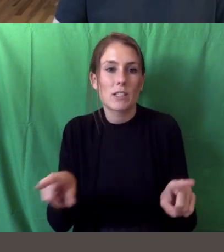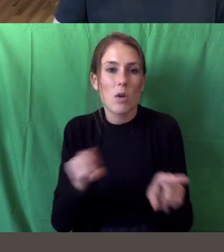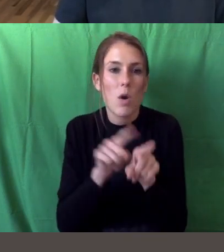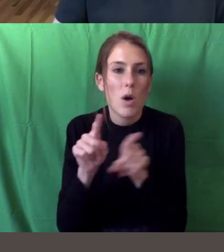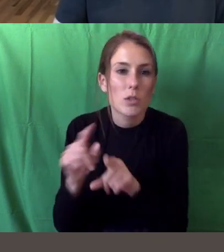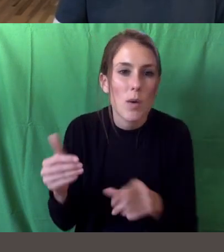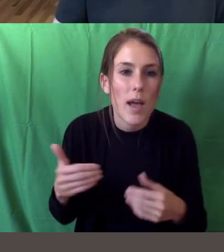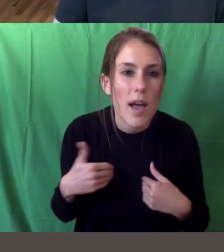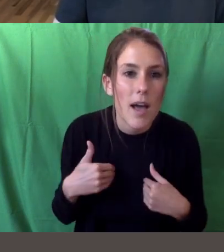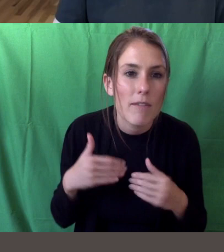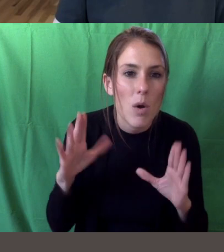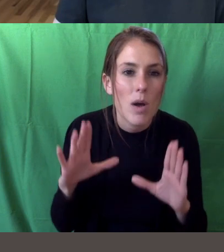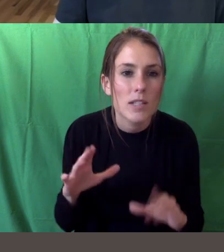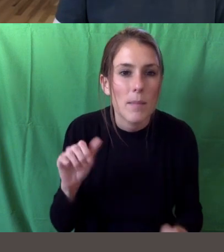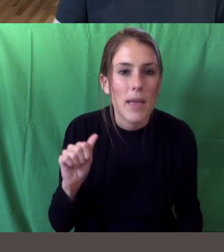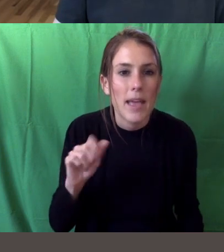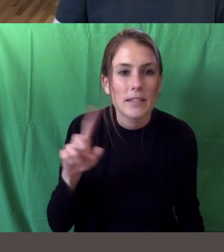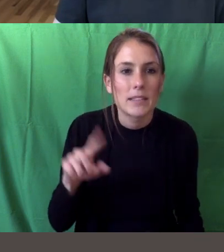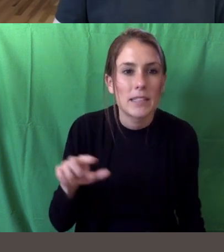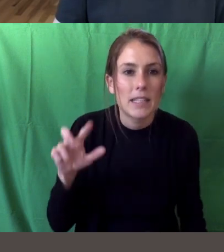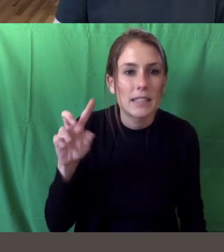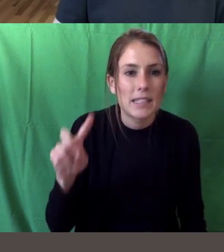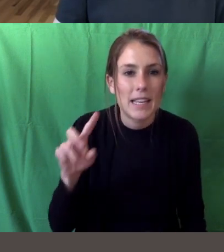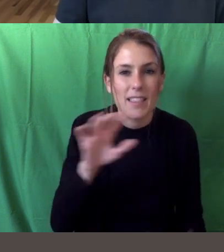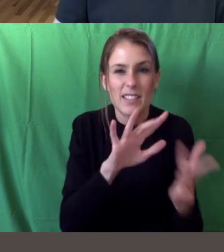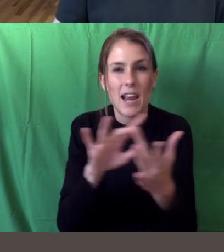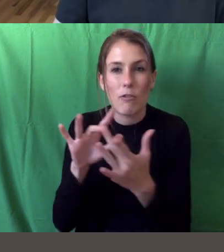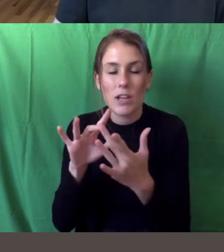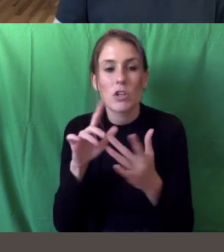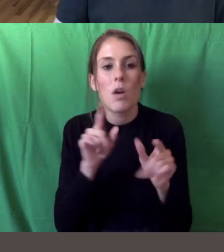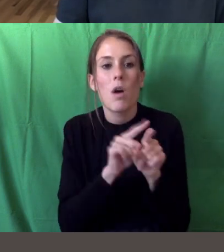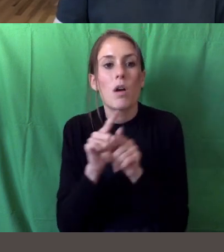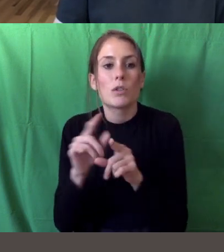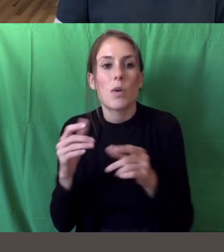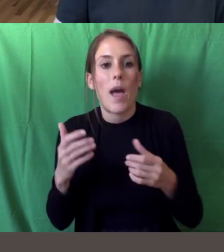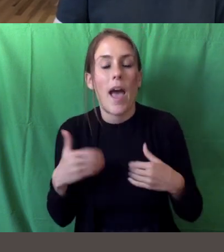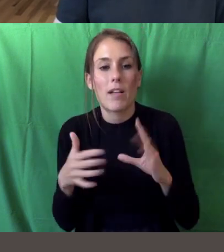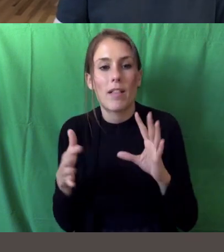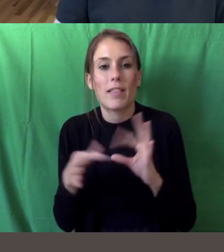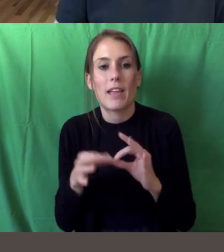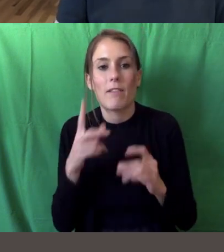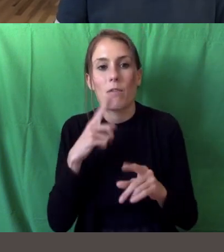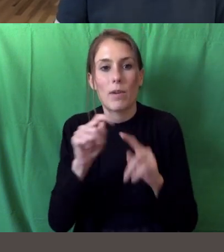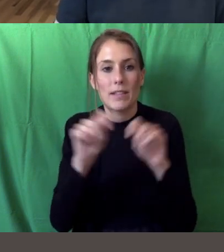which is called awesome-azd. And here, I've included a short link to find the Python templates on awesome-azd